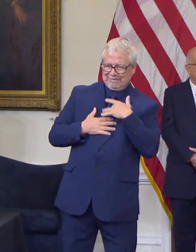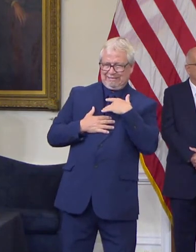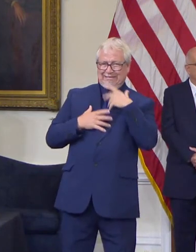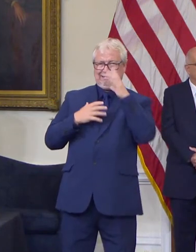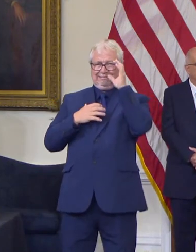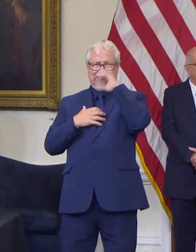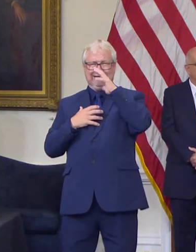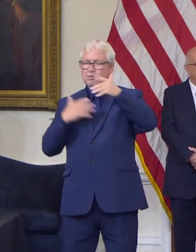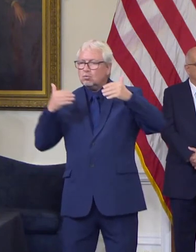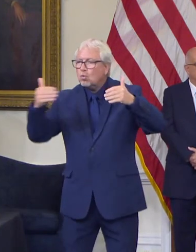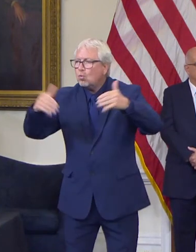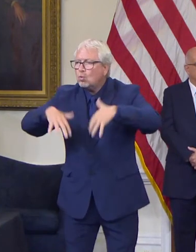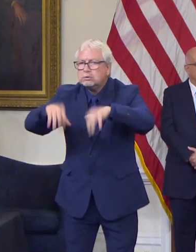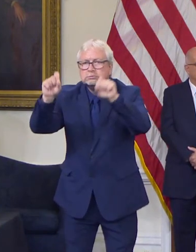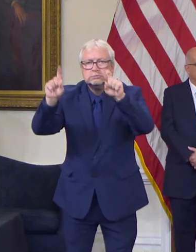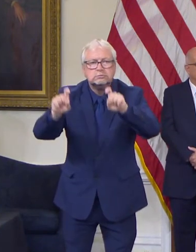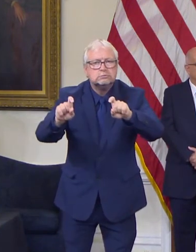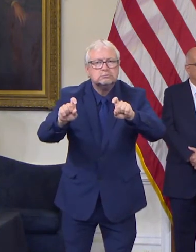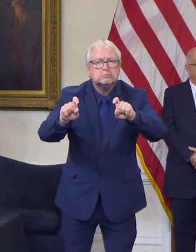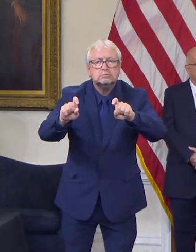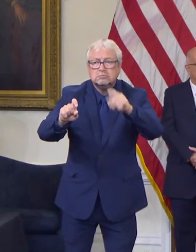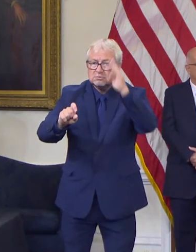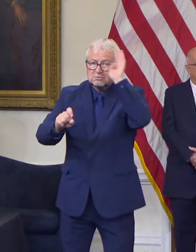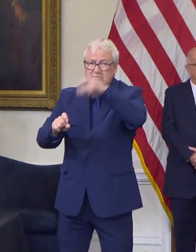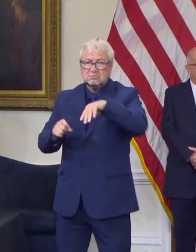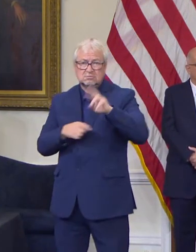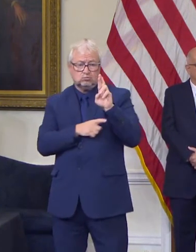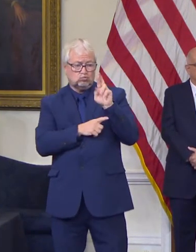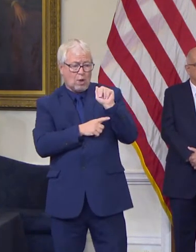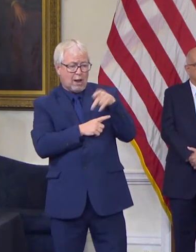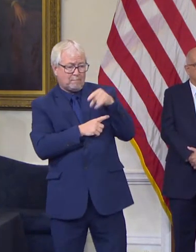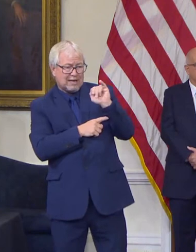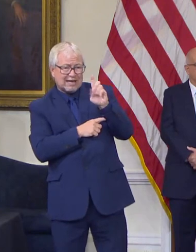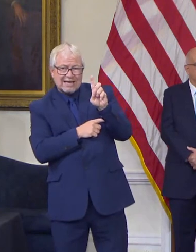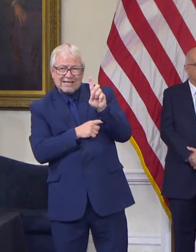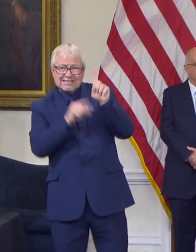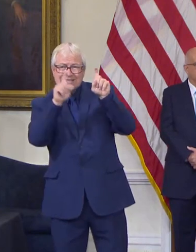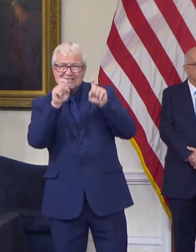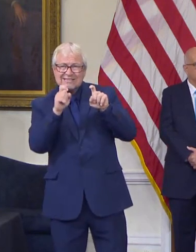Depending on where you get tested, you could receive your through a rapid test or receive your laboratory